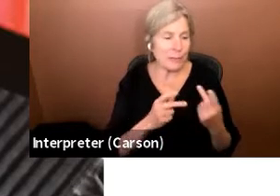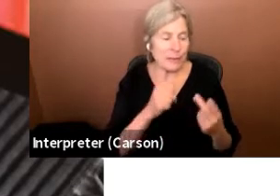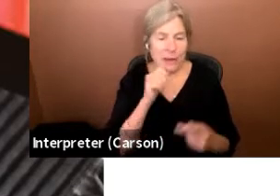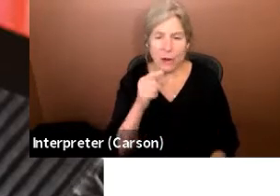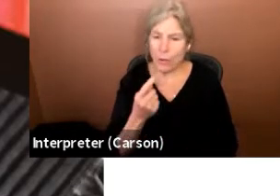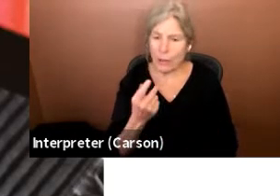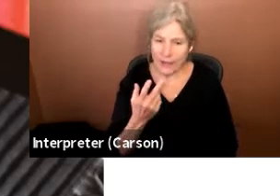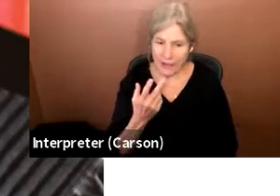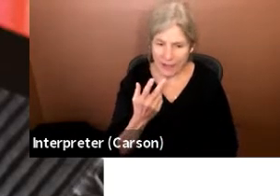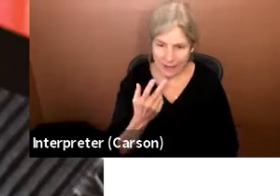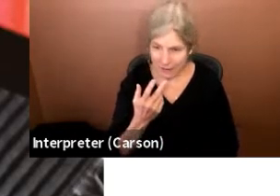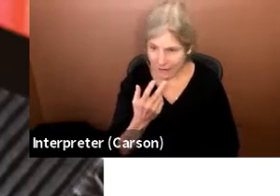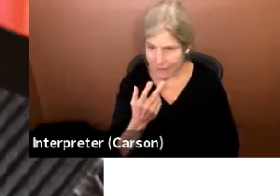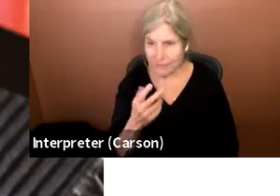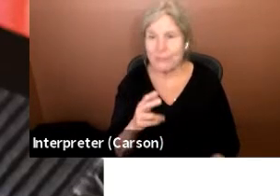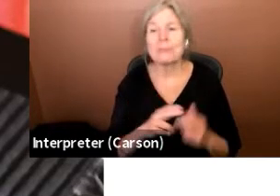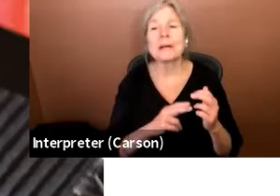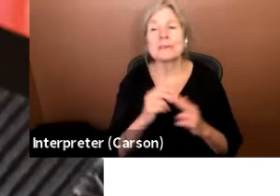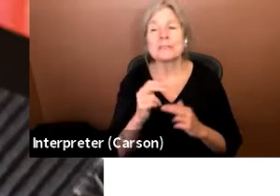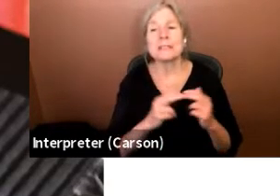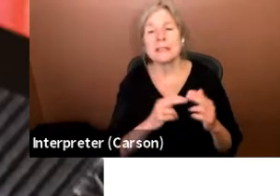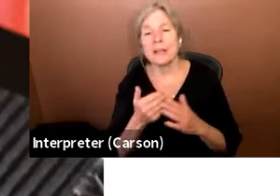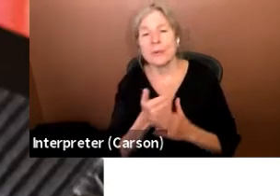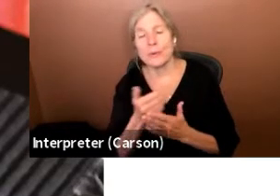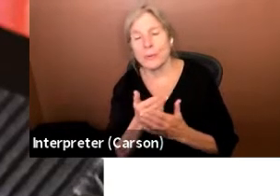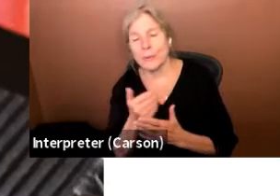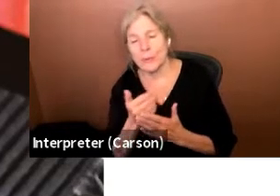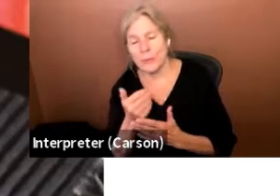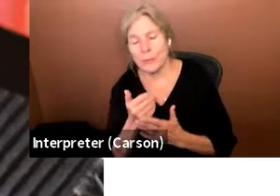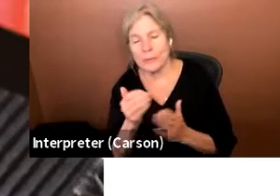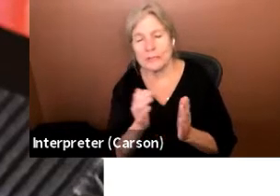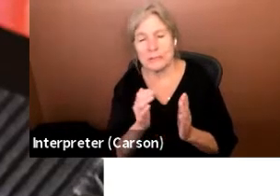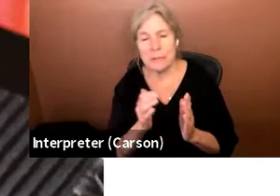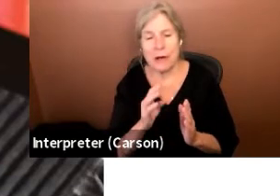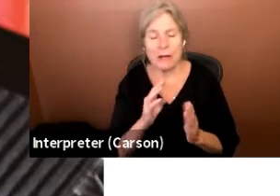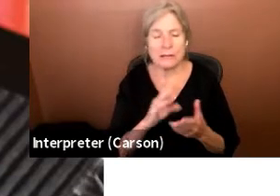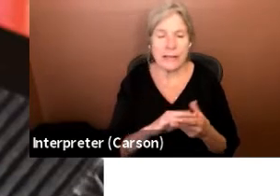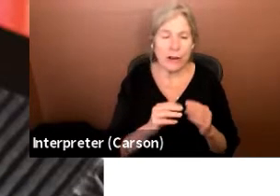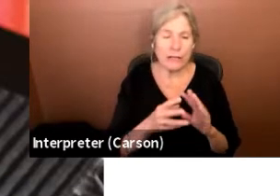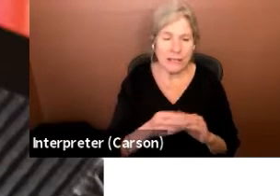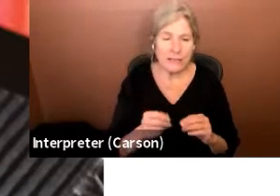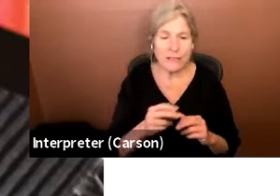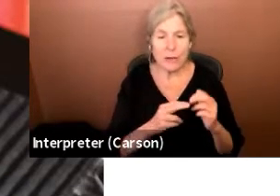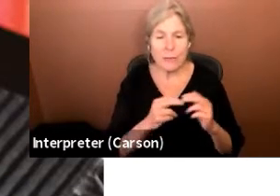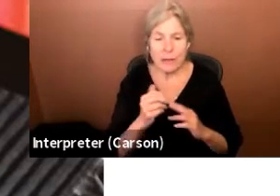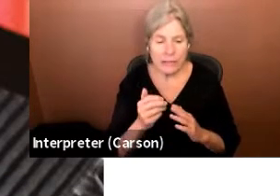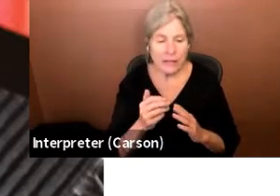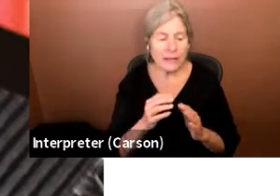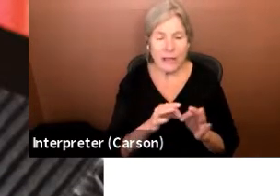are not only building a new small narrative, they are building the language in order to create this